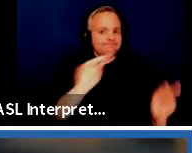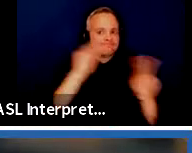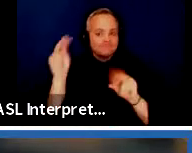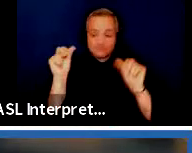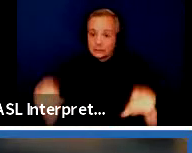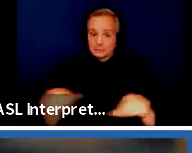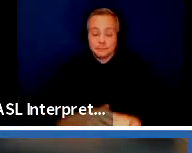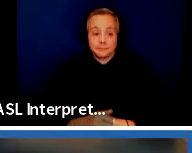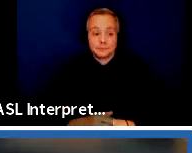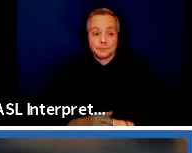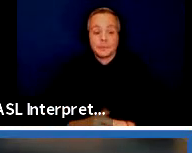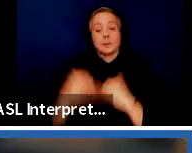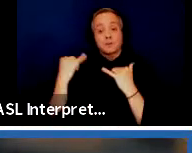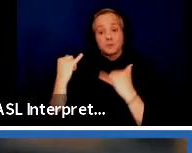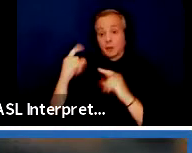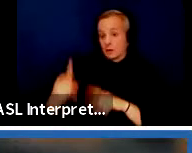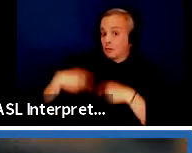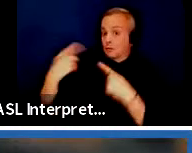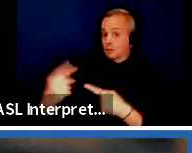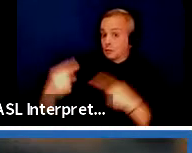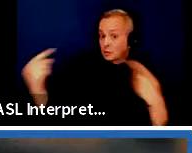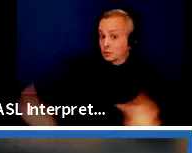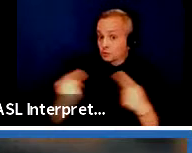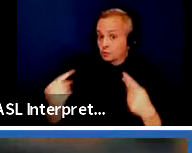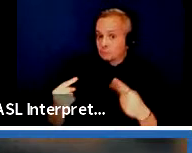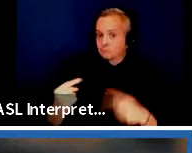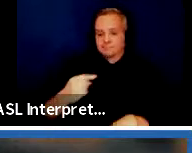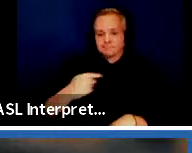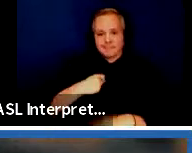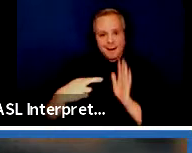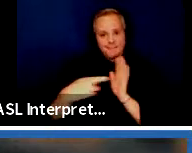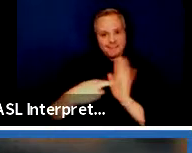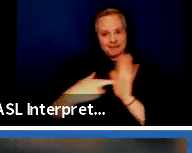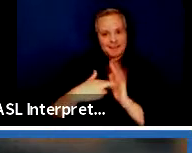SINCE MY INJURY, I REPRESENTED CANADA AT THE 2004 PARALYMPICS.